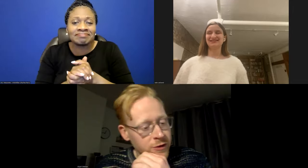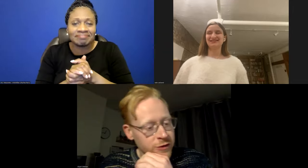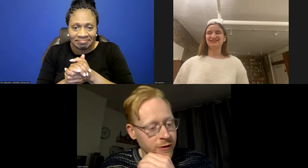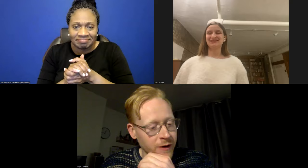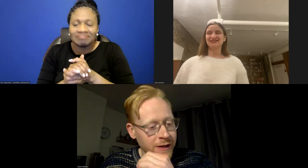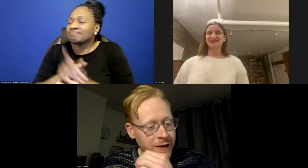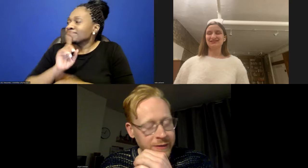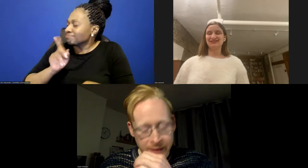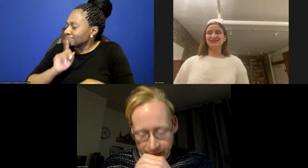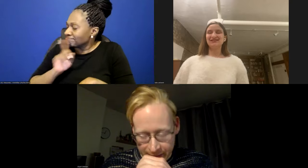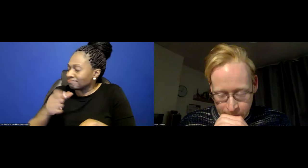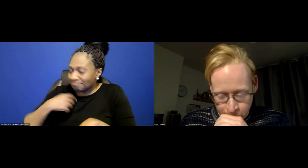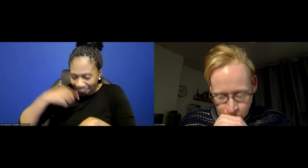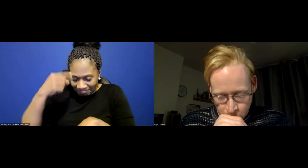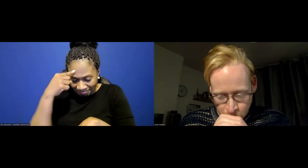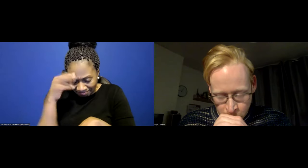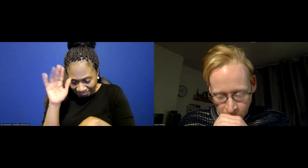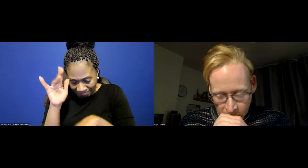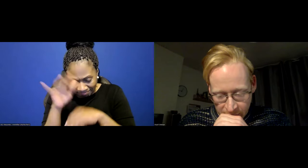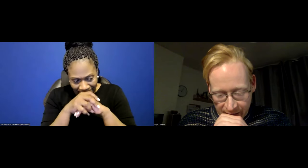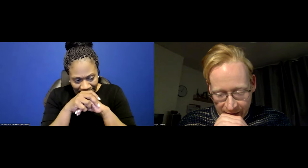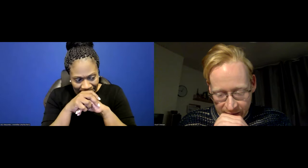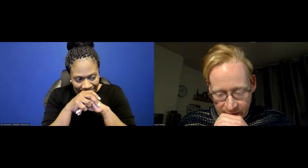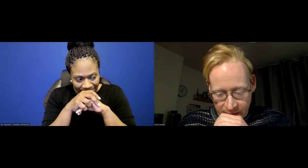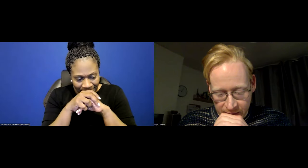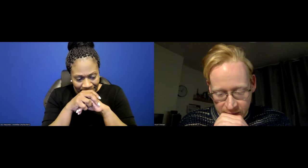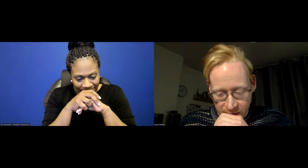Sure. I think there is,